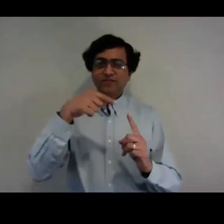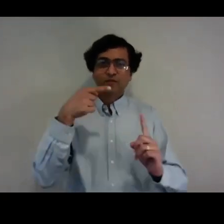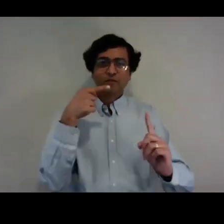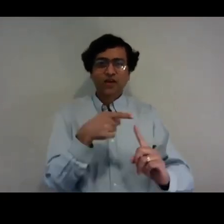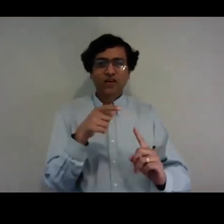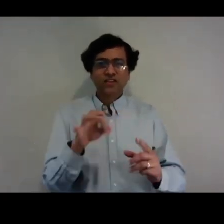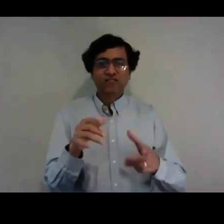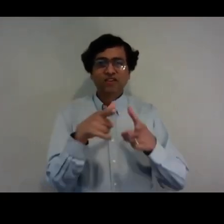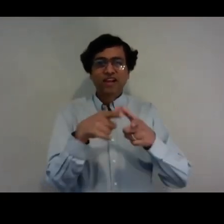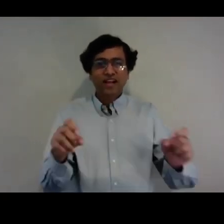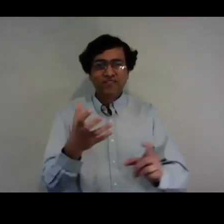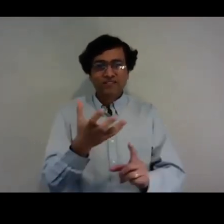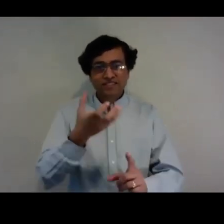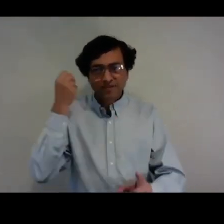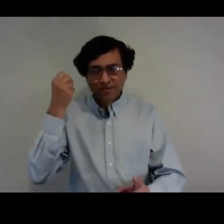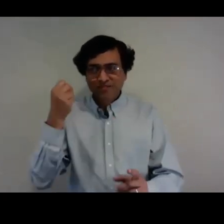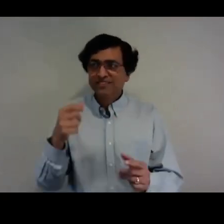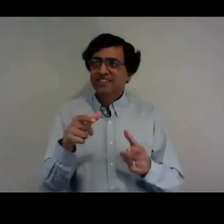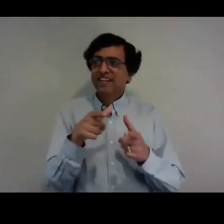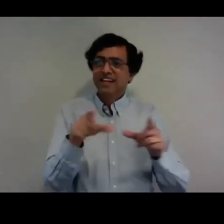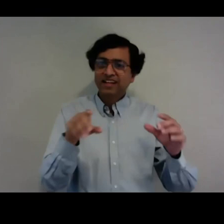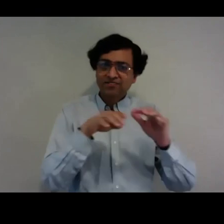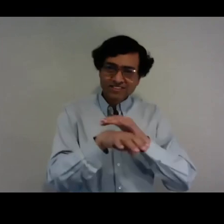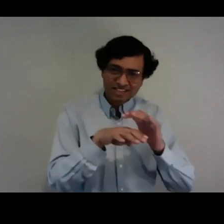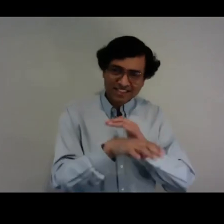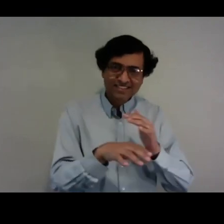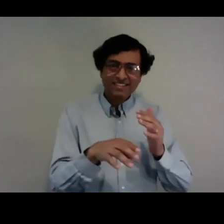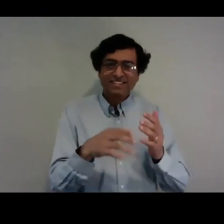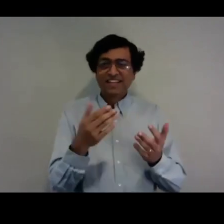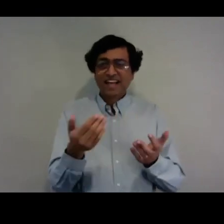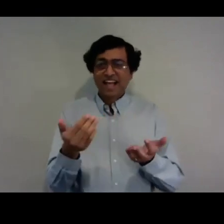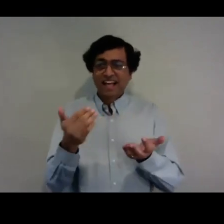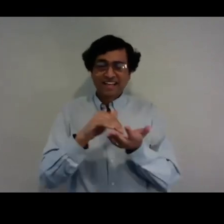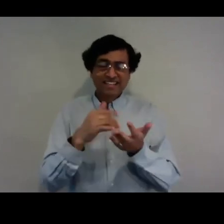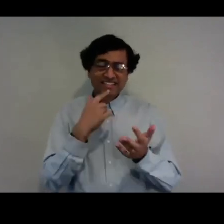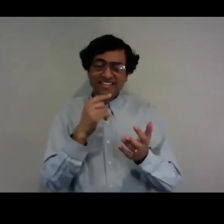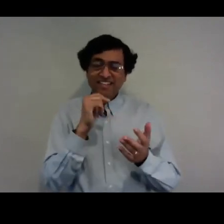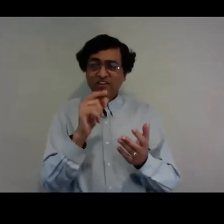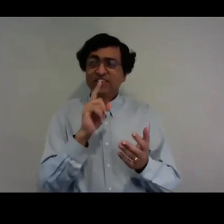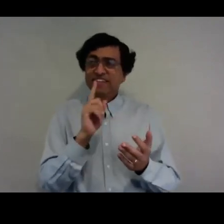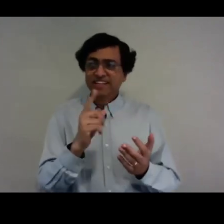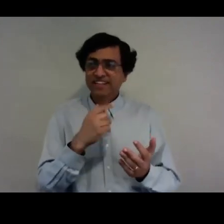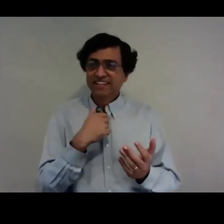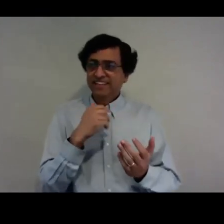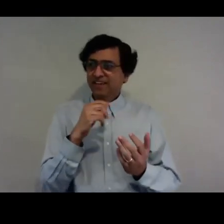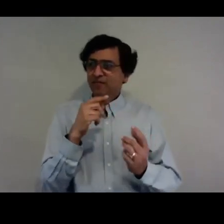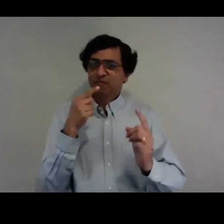This goes back to the point of language deprivation versus language access and